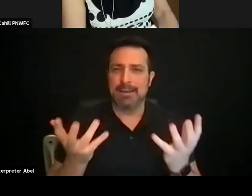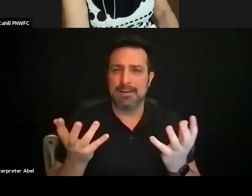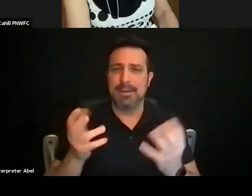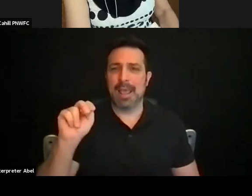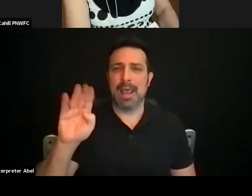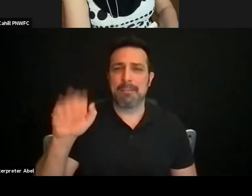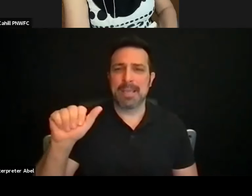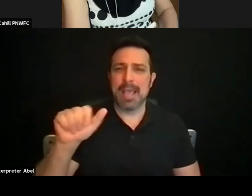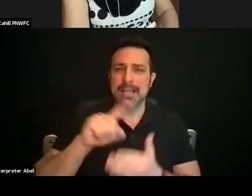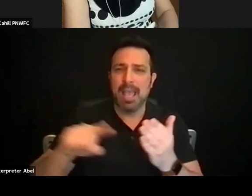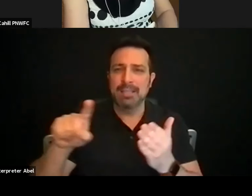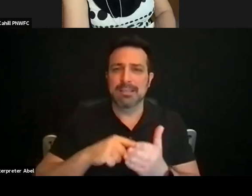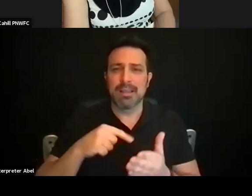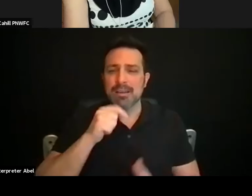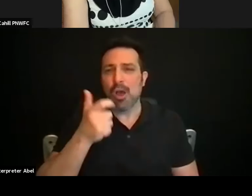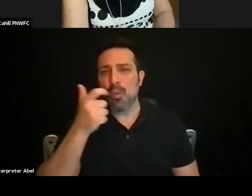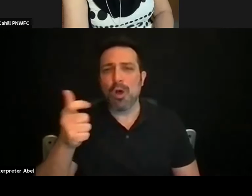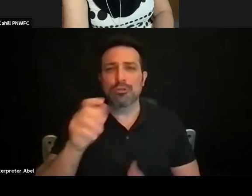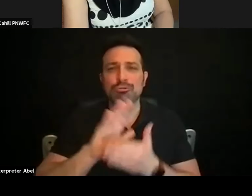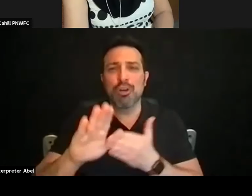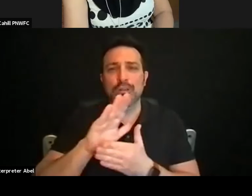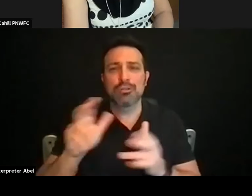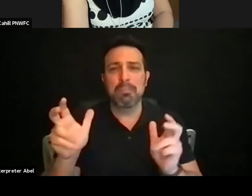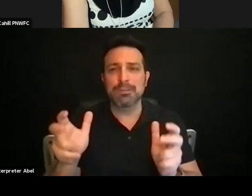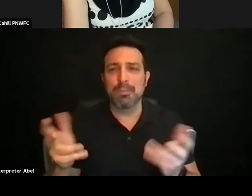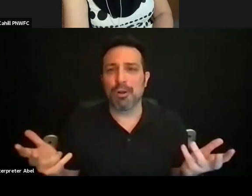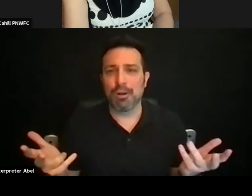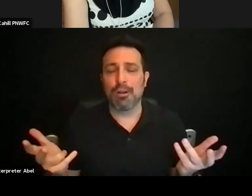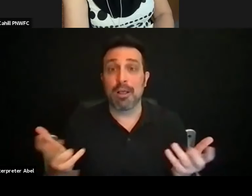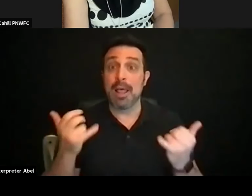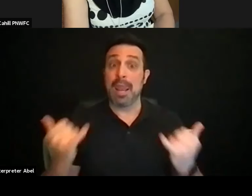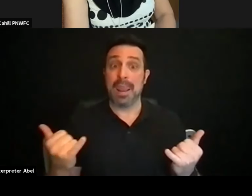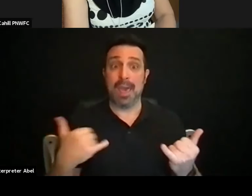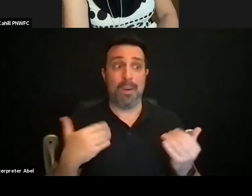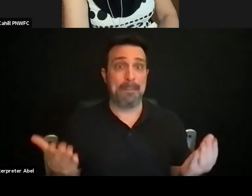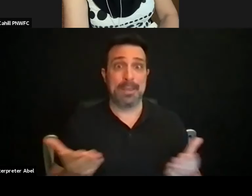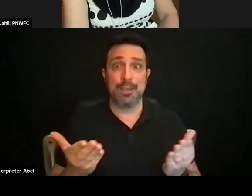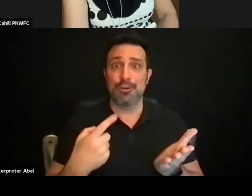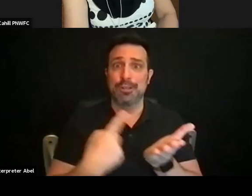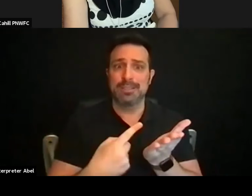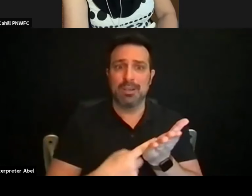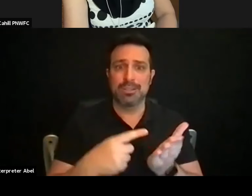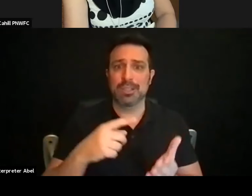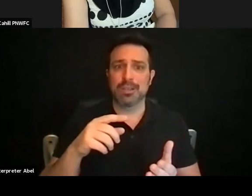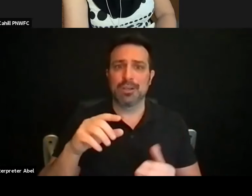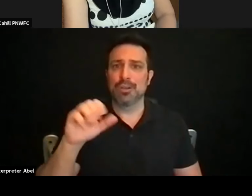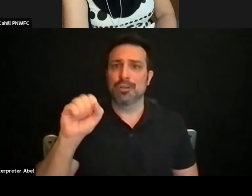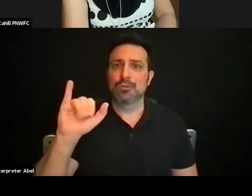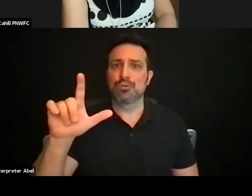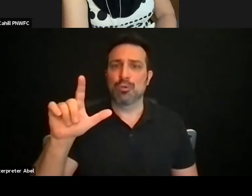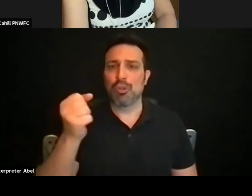end. So just the fact that from exactly a year ago I was sitting here mad that the NBA was